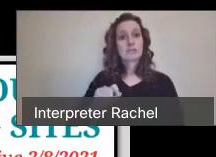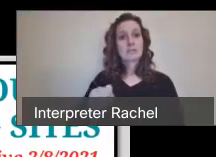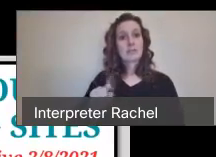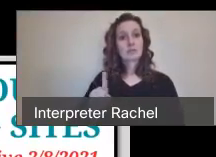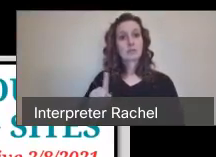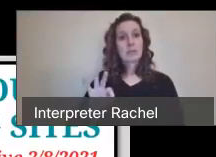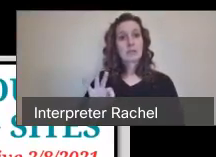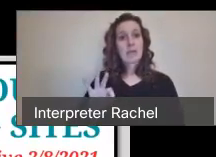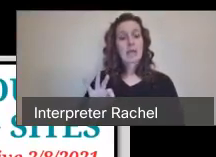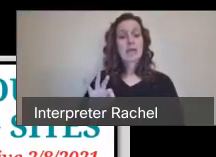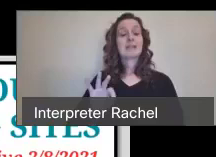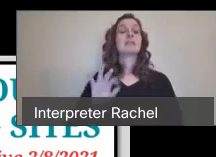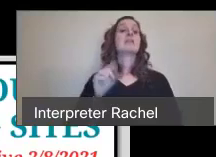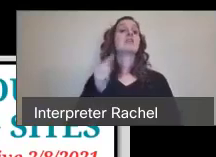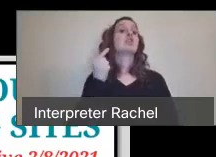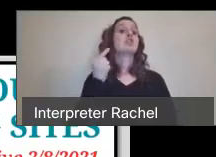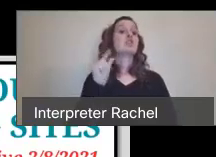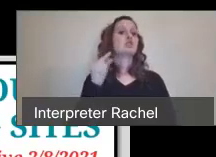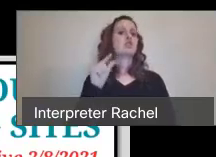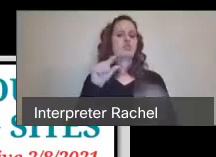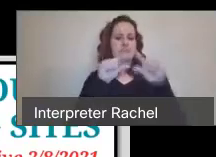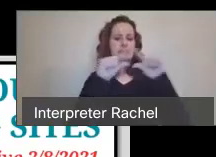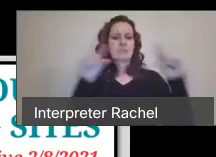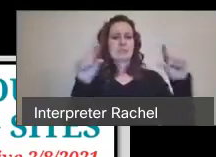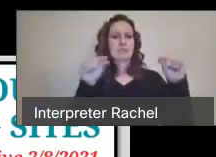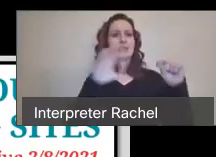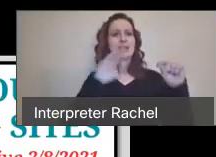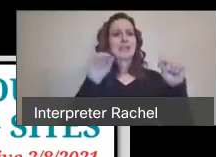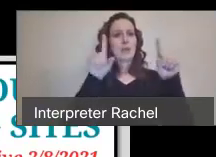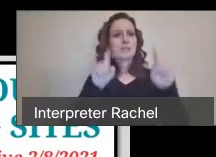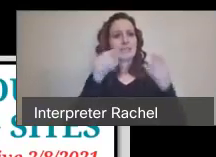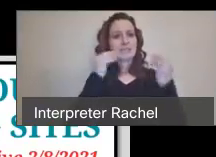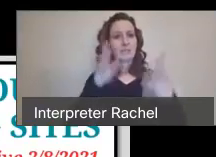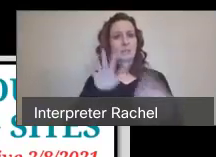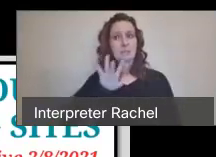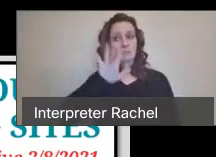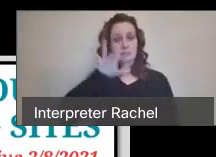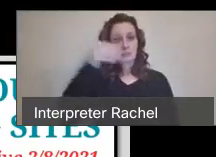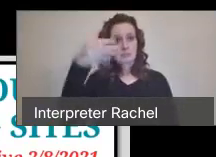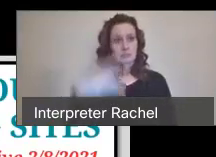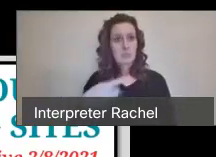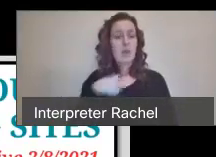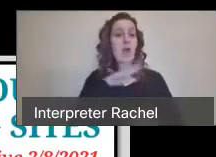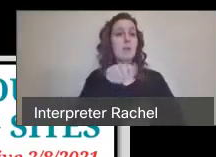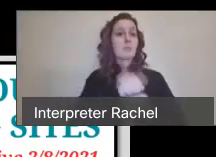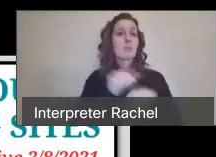Click under the green County Testing Information button. Appointments open at 7:00 AM on the day that